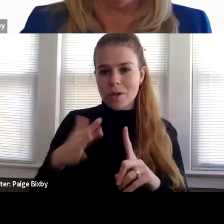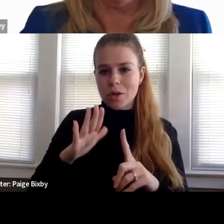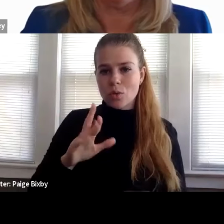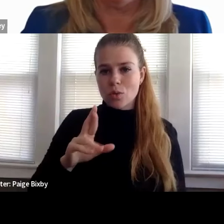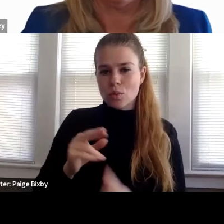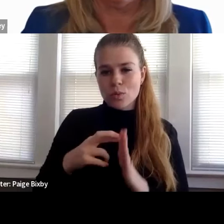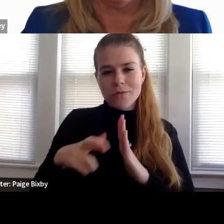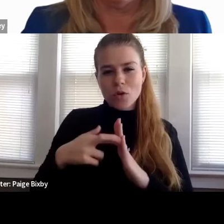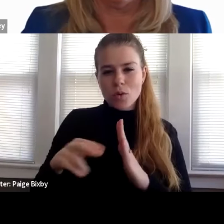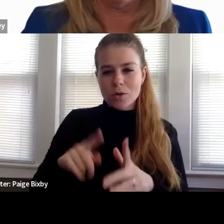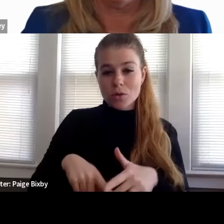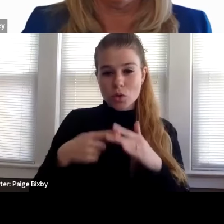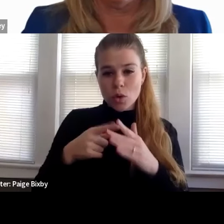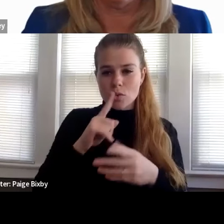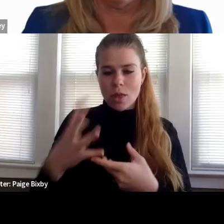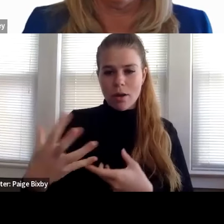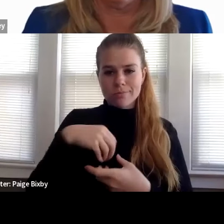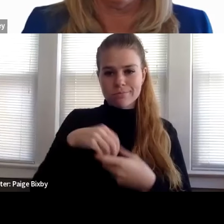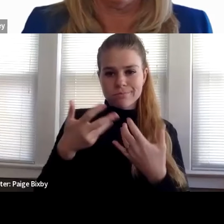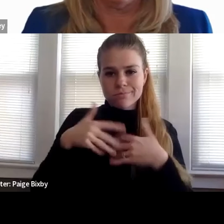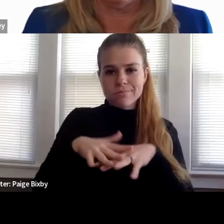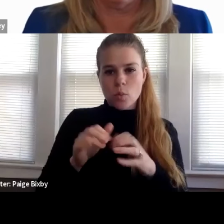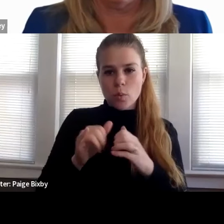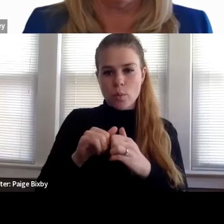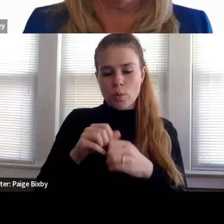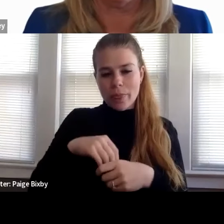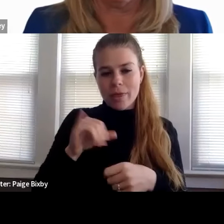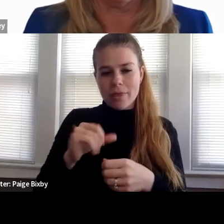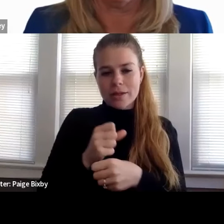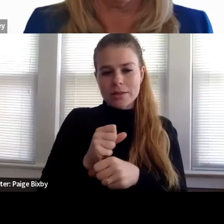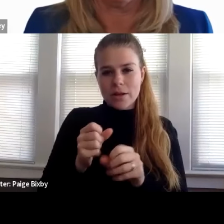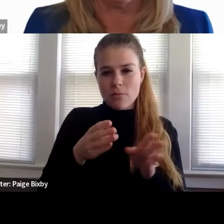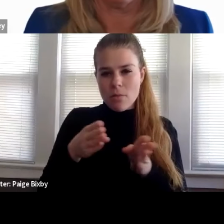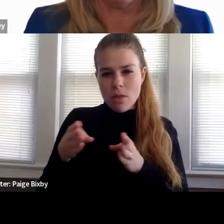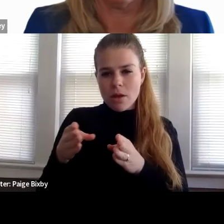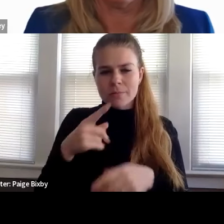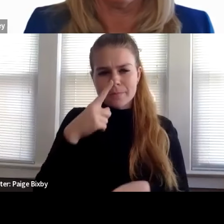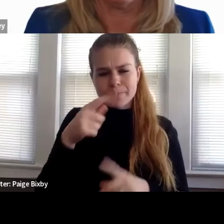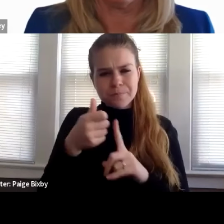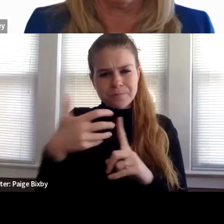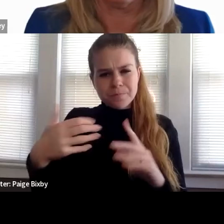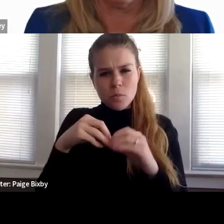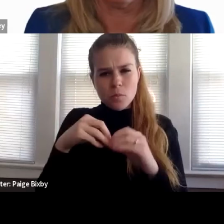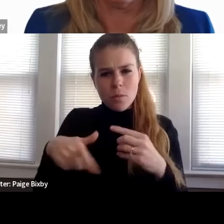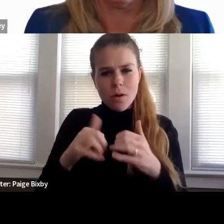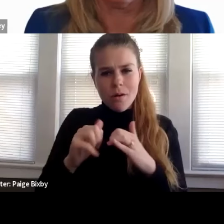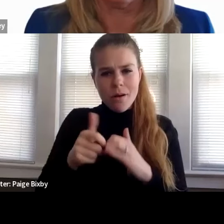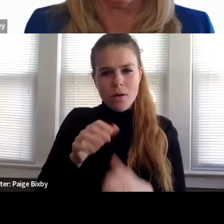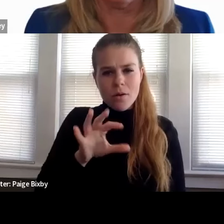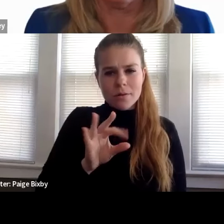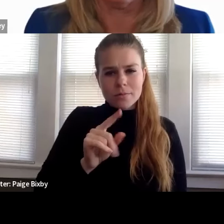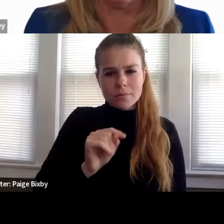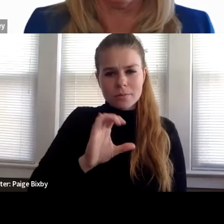to be integrated in that plan of safe care work. Can you share a little bit about how the family treatment court ties into the plan of safe care?